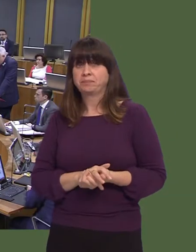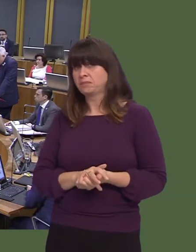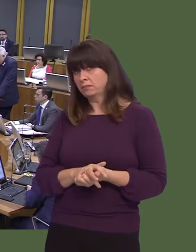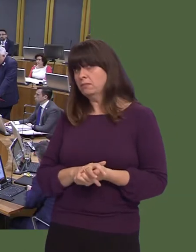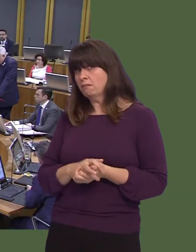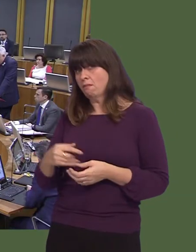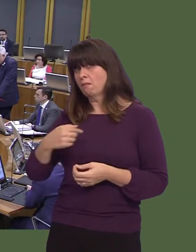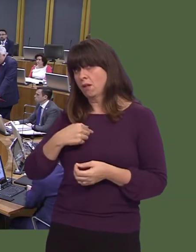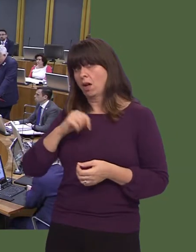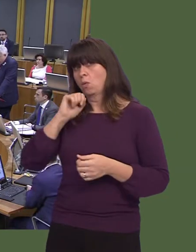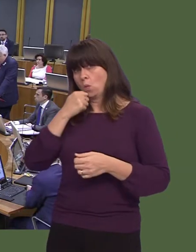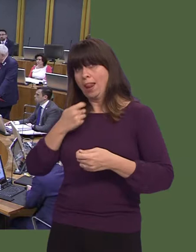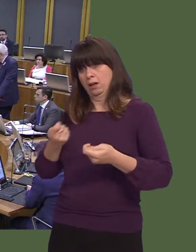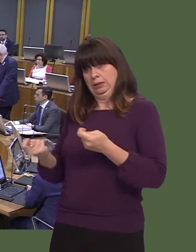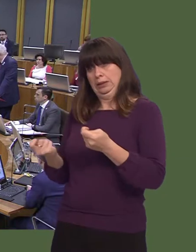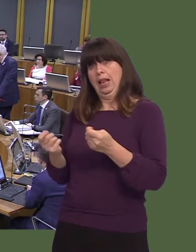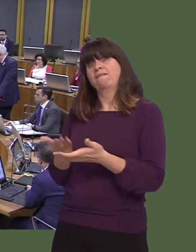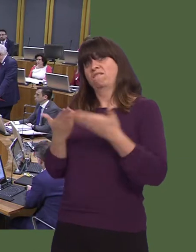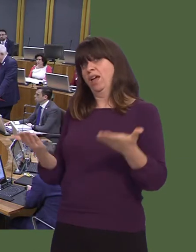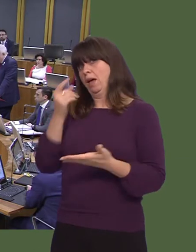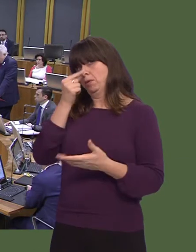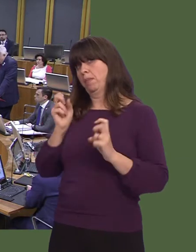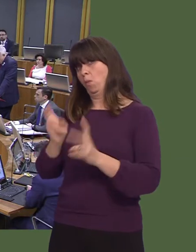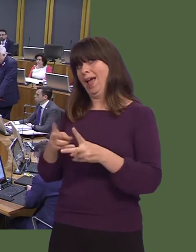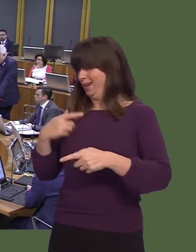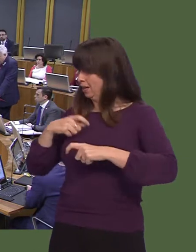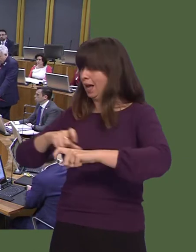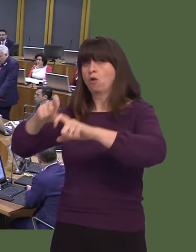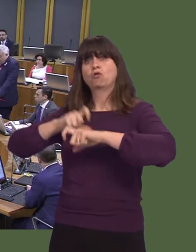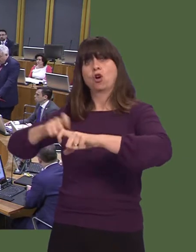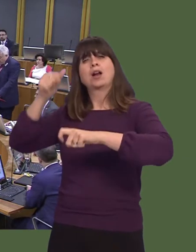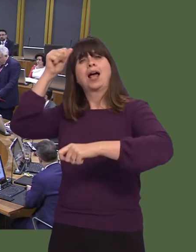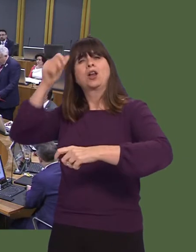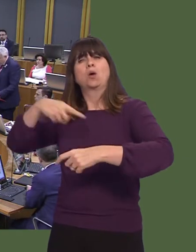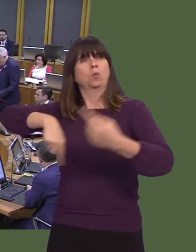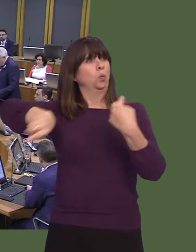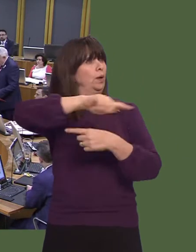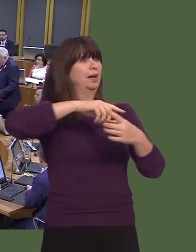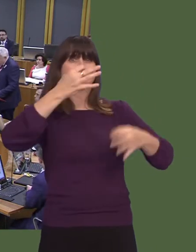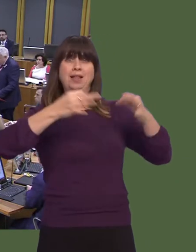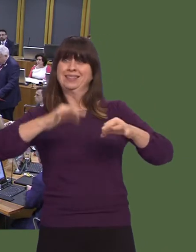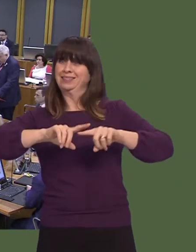deal with those tensions in as fair a way as possible, and, regardless of our political differences in here, I hope that when people look at my political record they see somebody